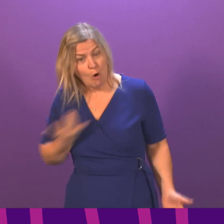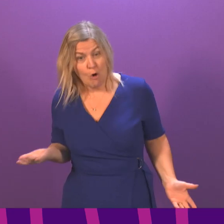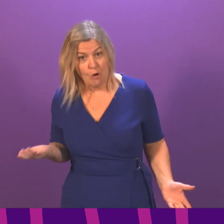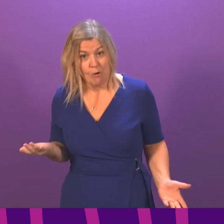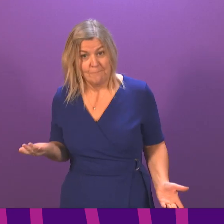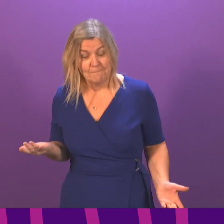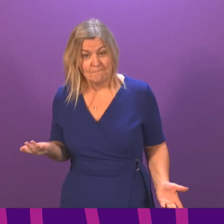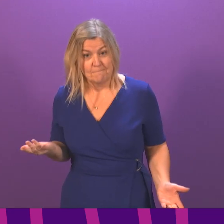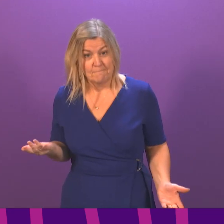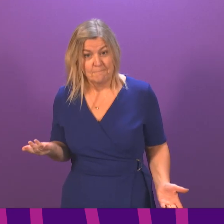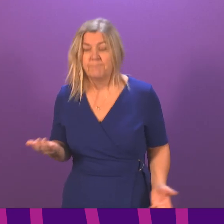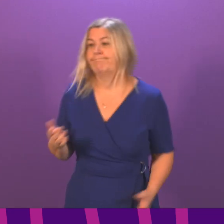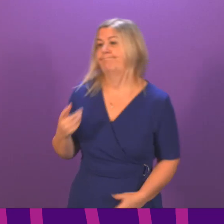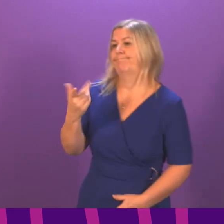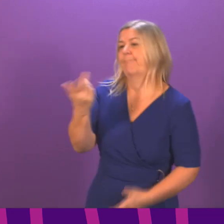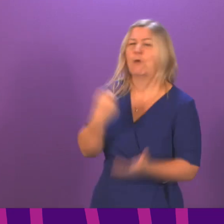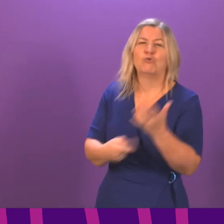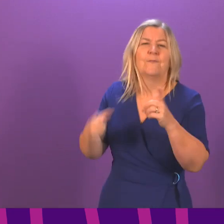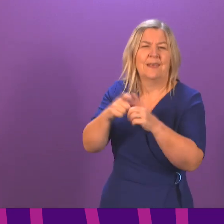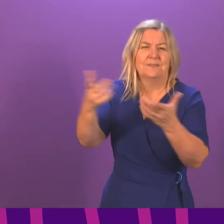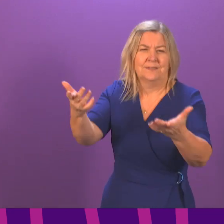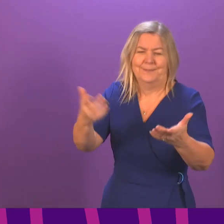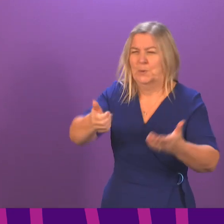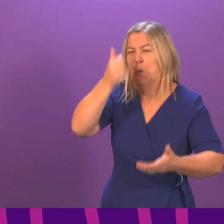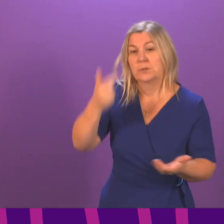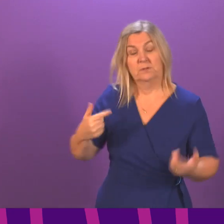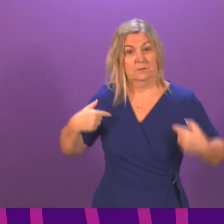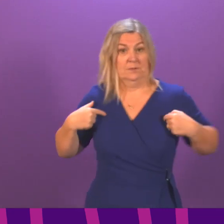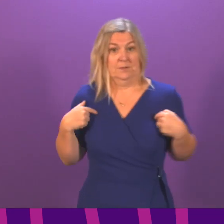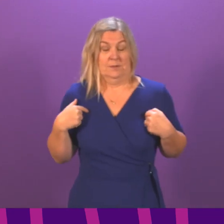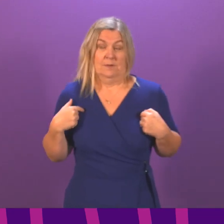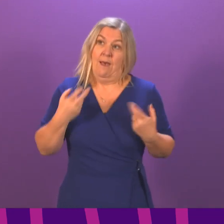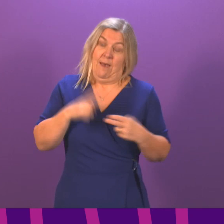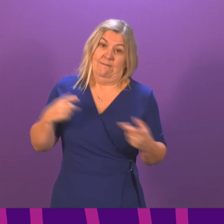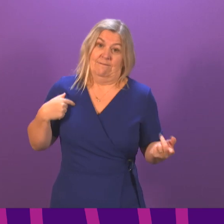The First Minister: As Ruth Davidson knows, were I to go into